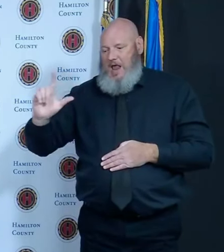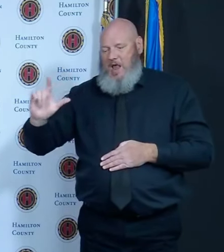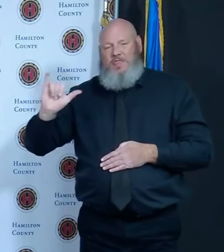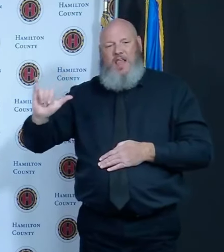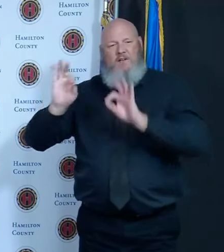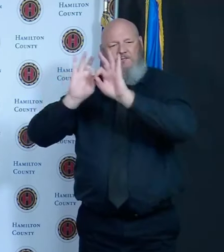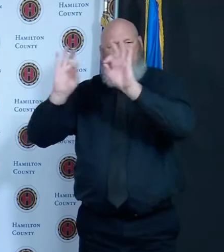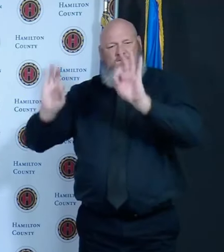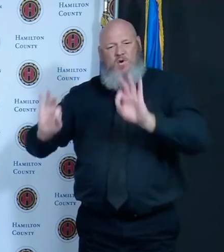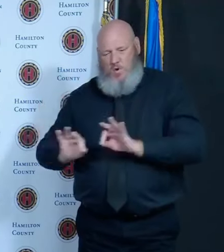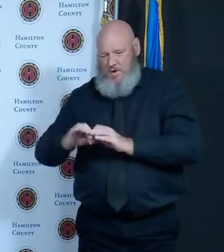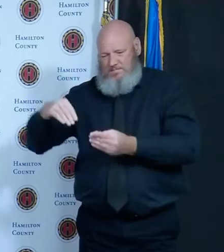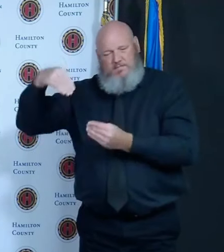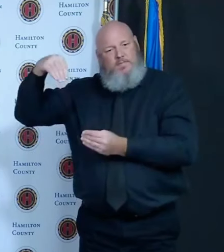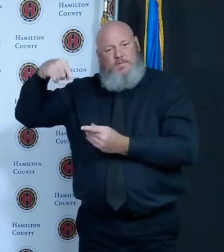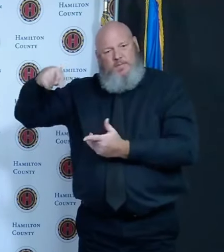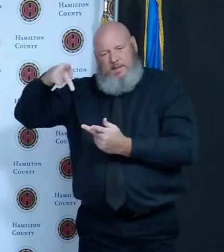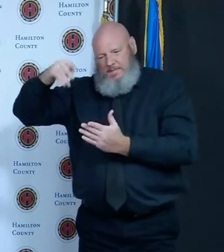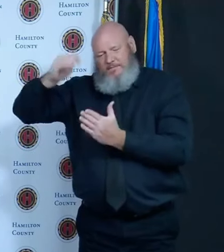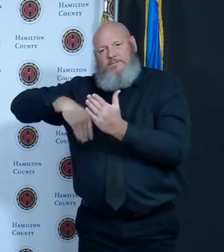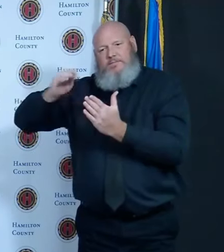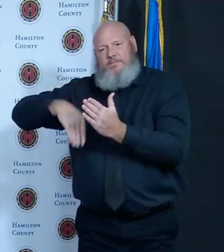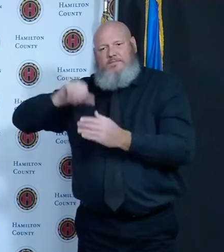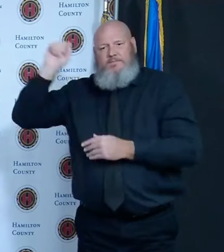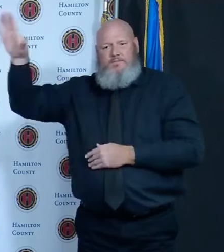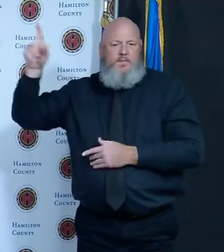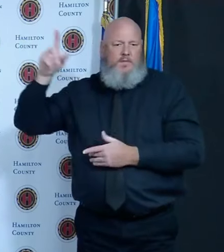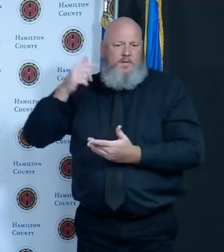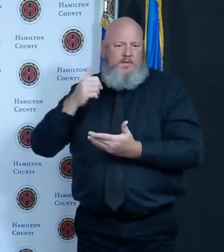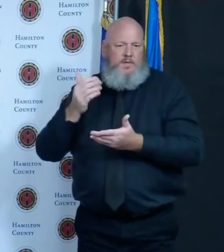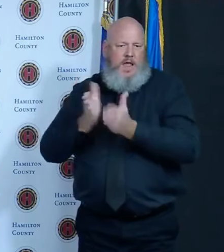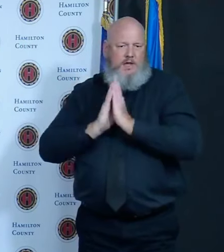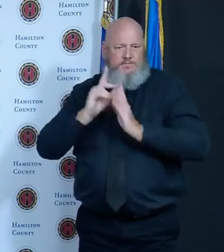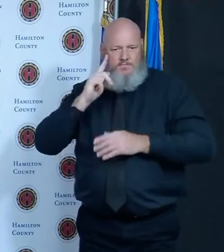we're doing wellbeing calls to all of our members we're working with a diverse